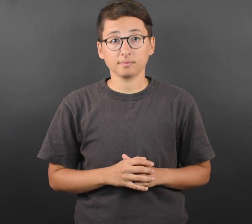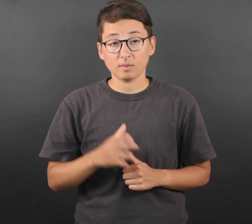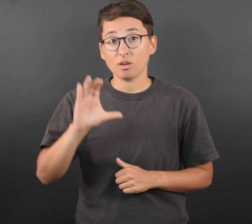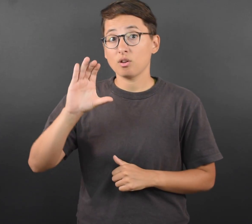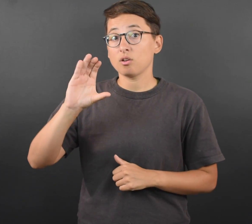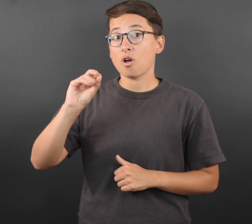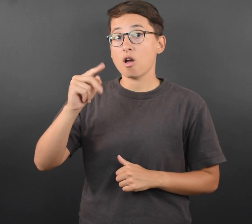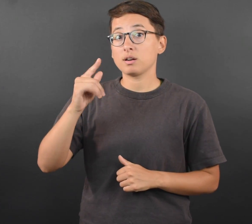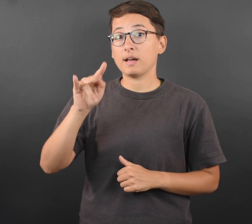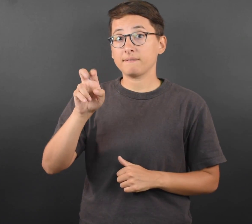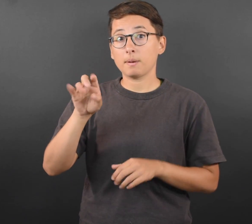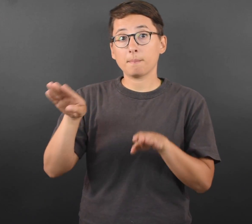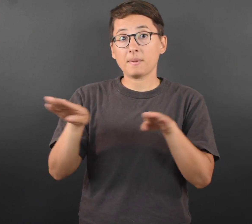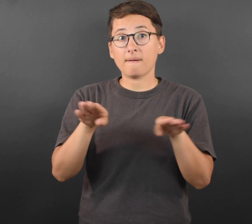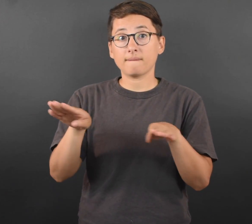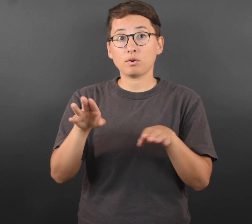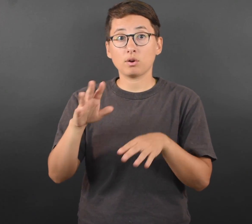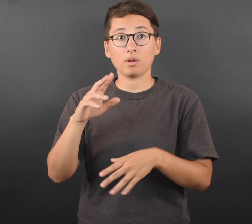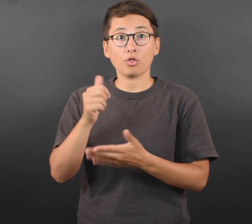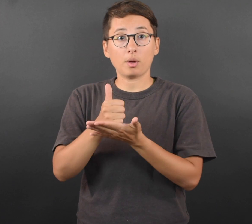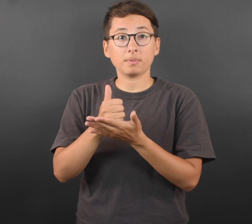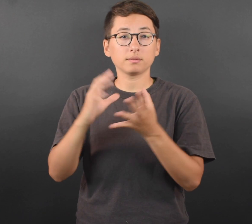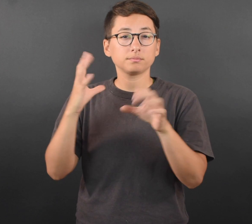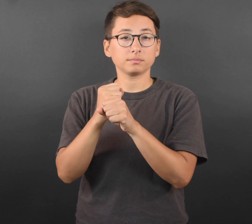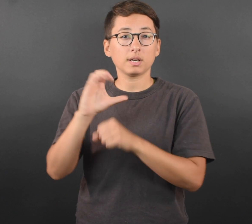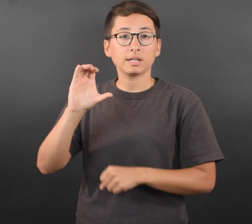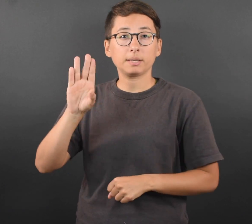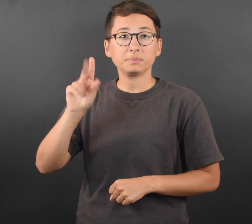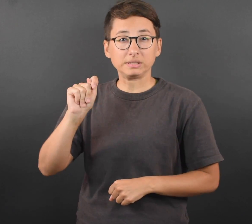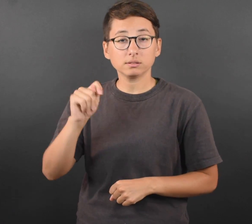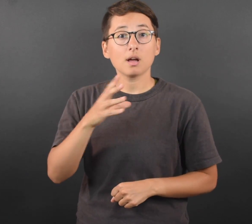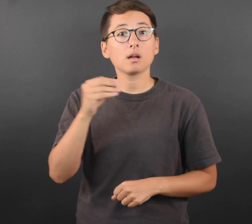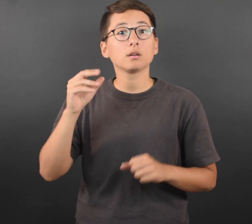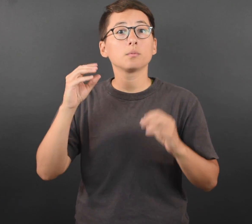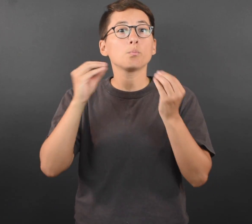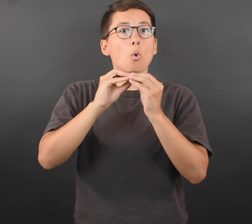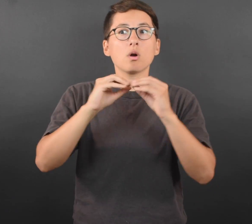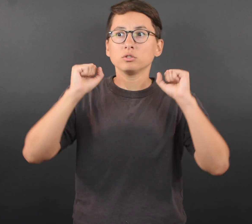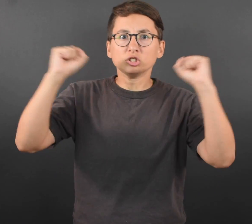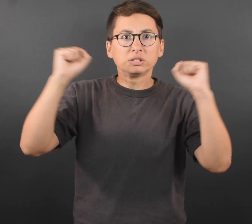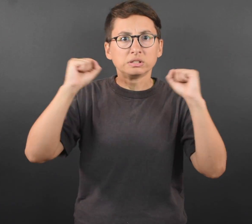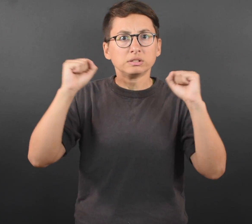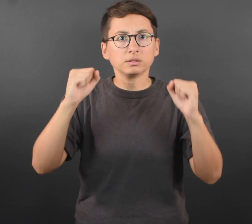Cognitive behavioral therapy and more rigorous exercise were common treatments, he said. But